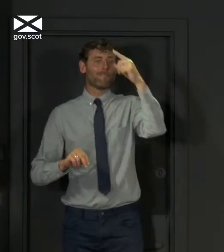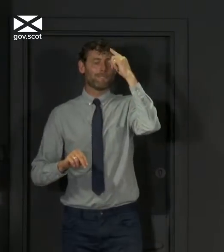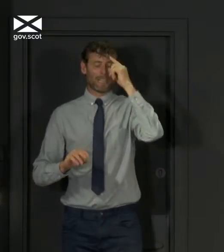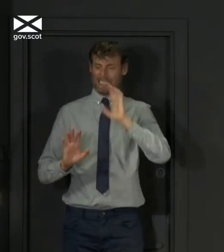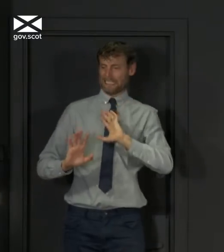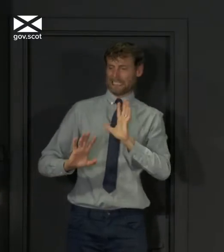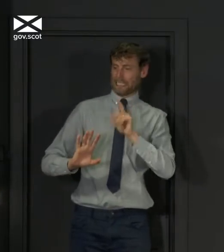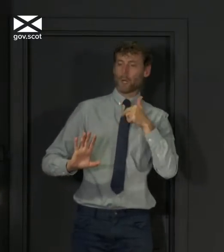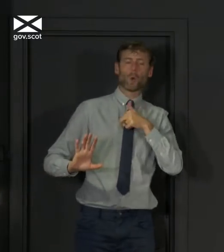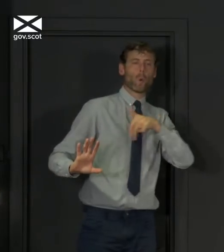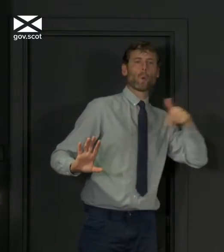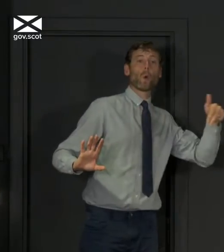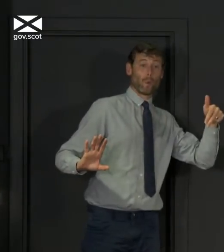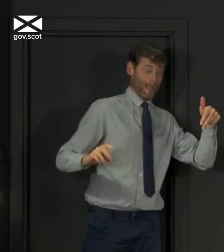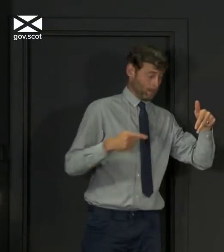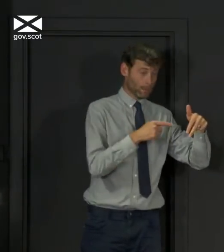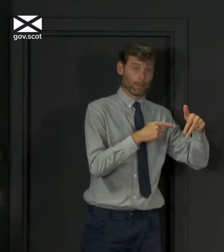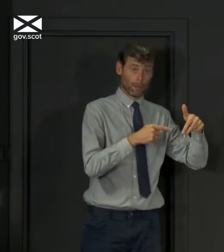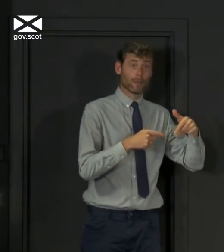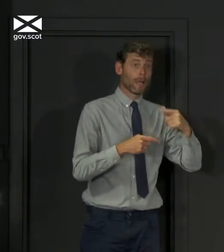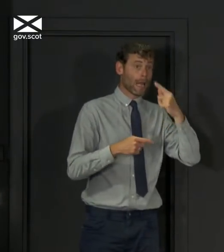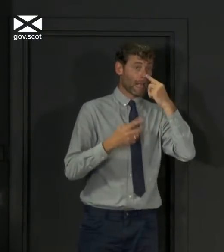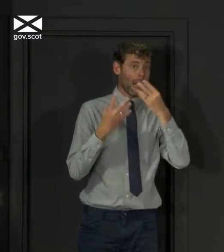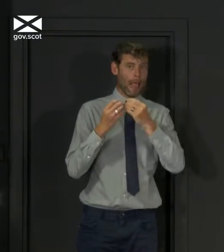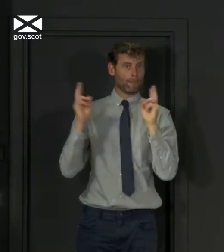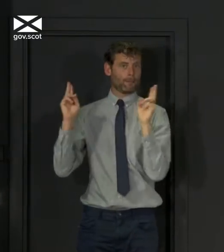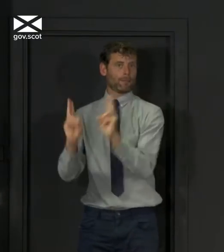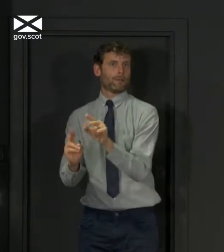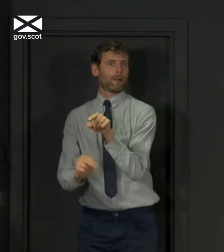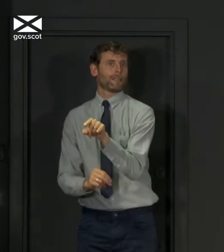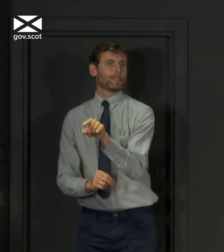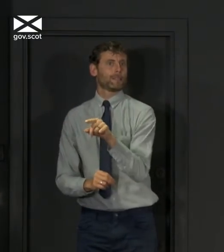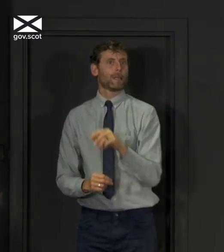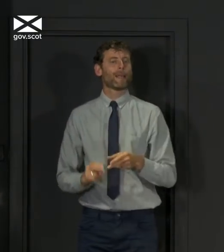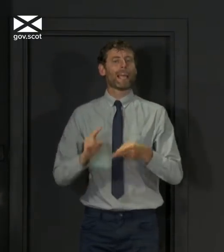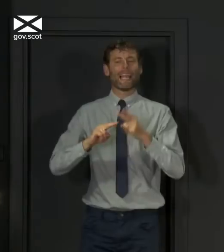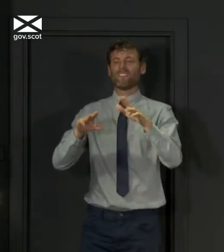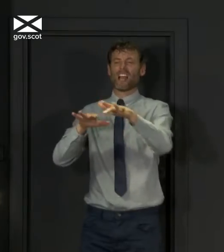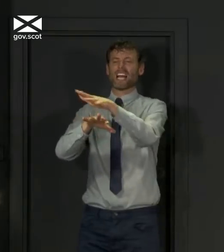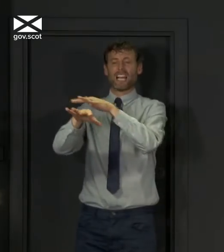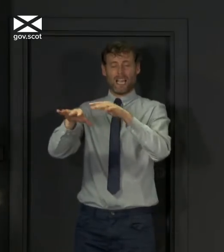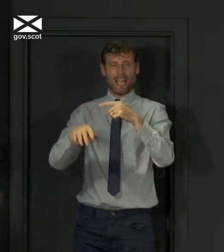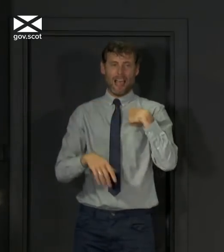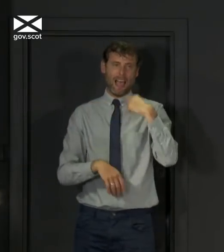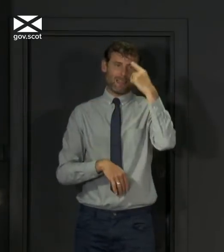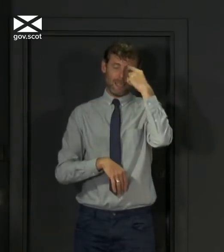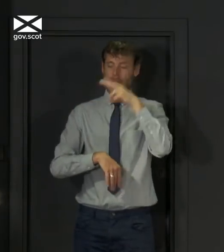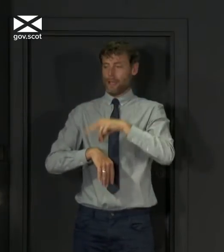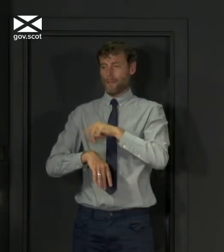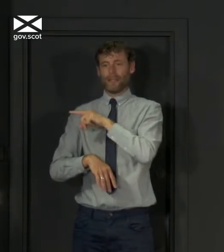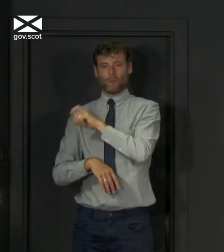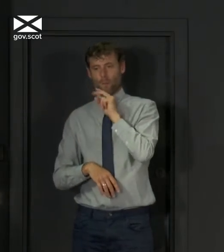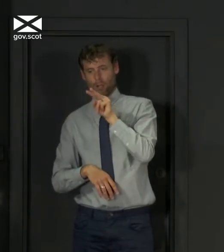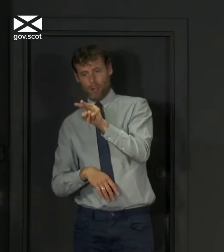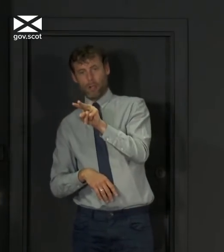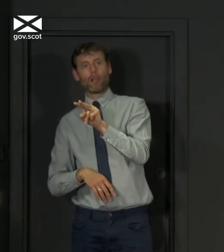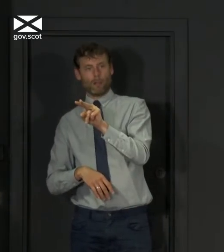But where situations like that arise, I have confidence that the police will deal with them appropriately, sensitively and proportionately.